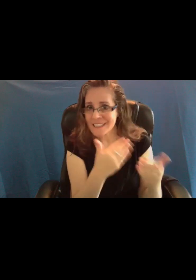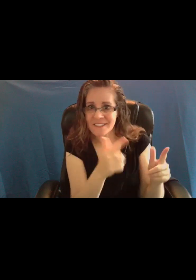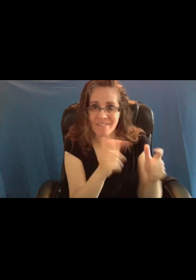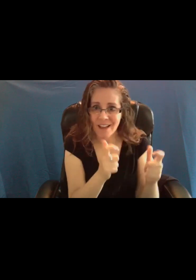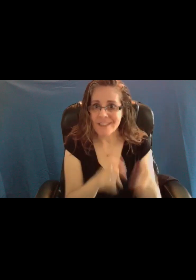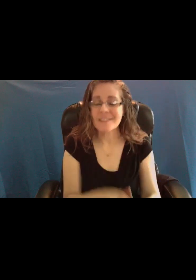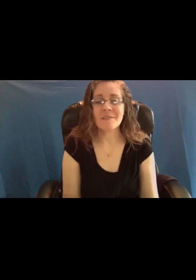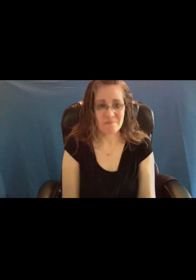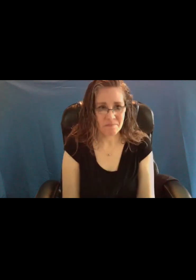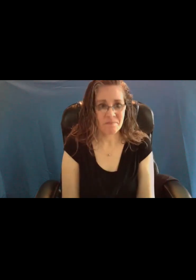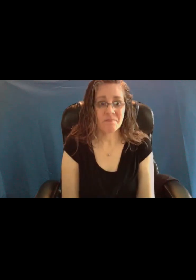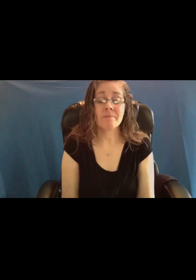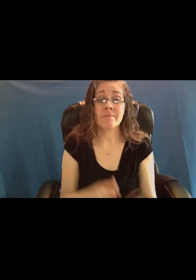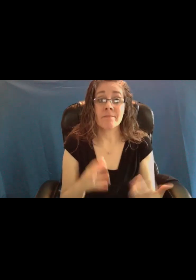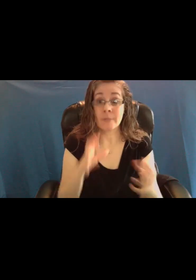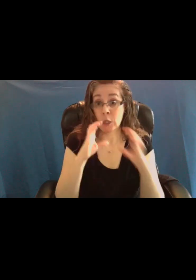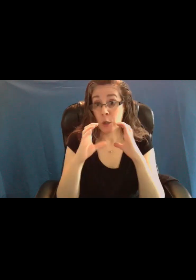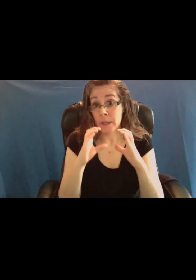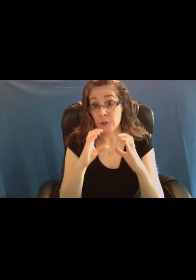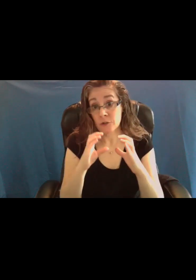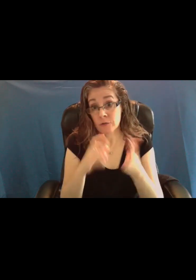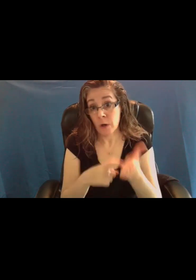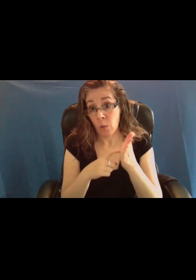obligations exist. You don't need to implement a separate